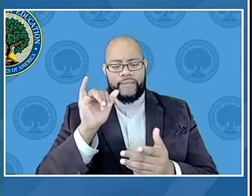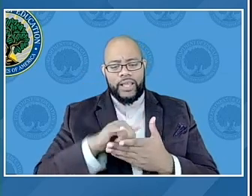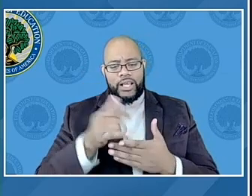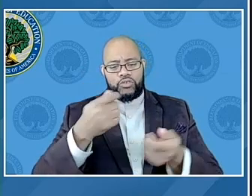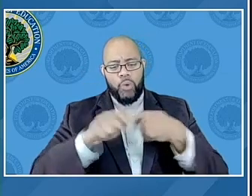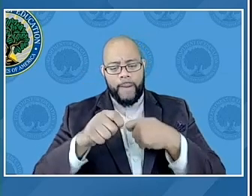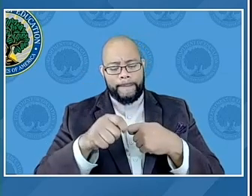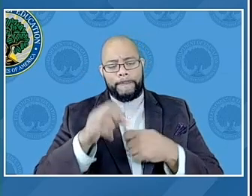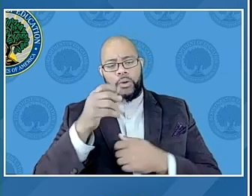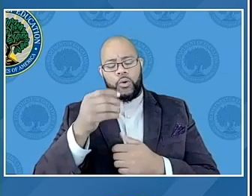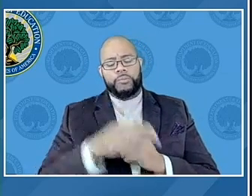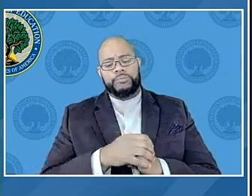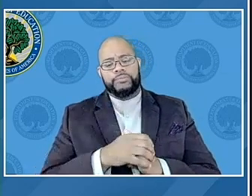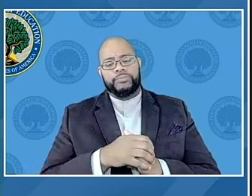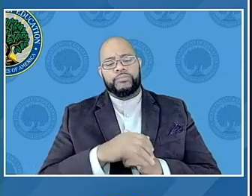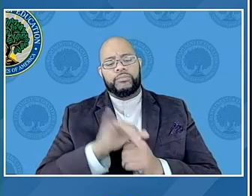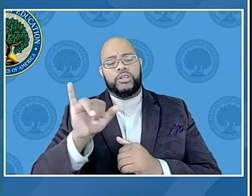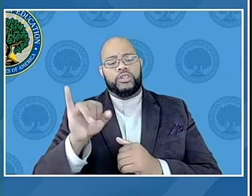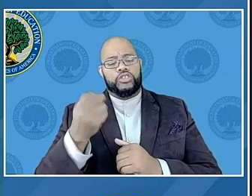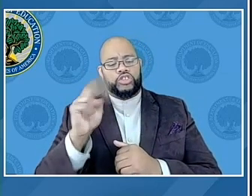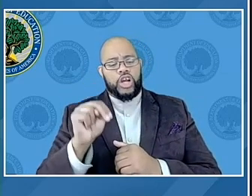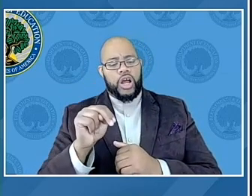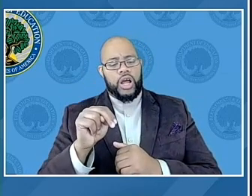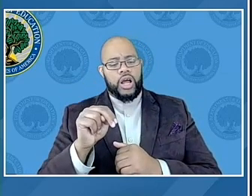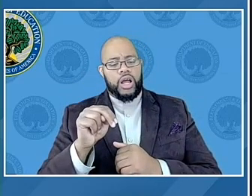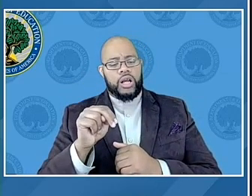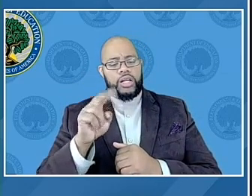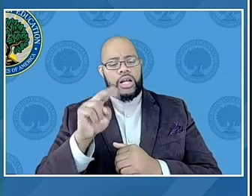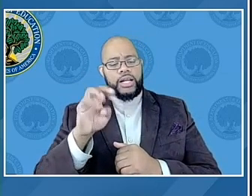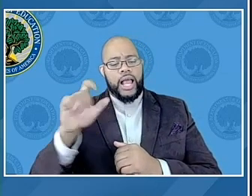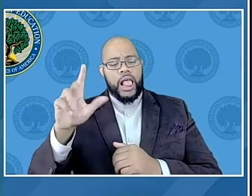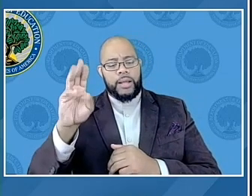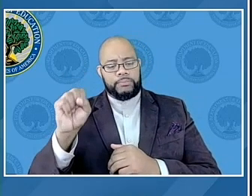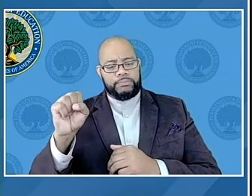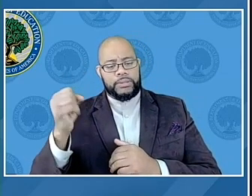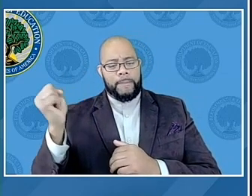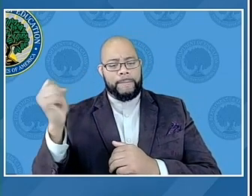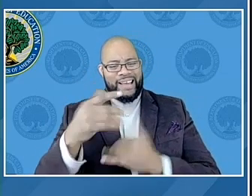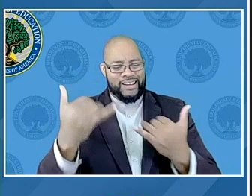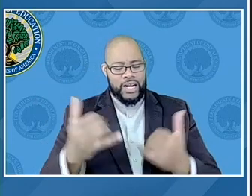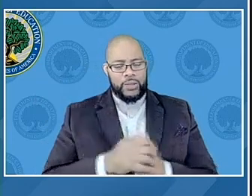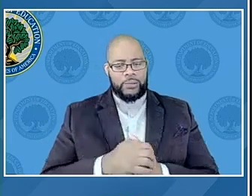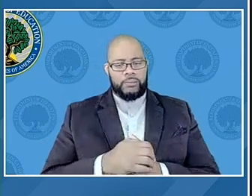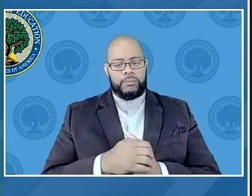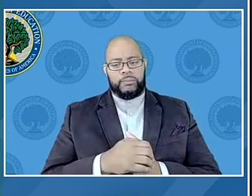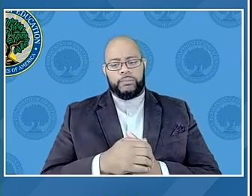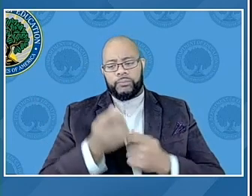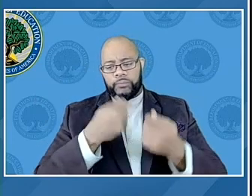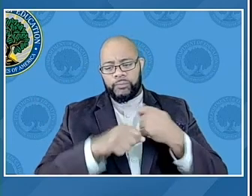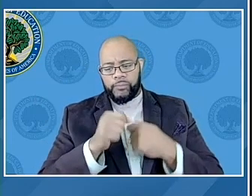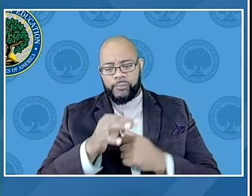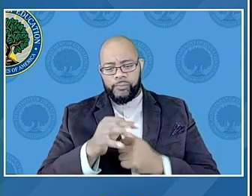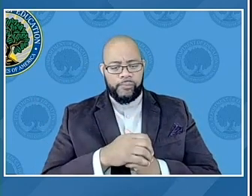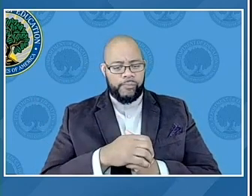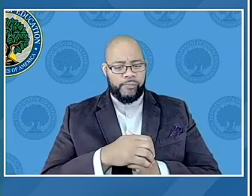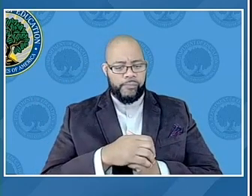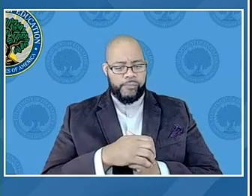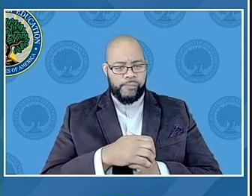And John [Jordan] Nellums is back in place of Jada, right?